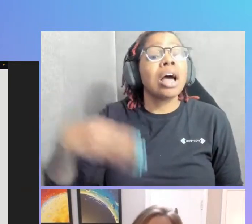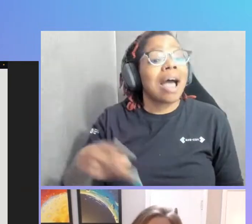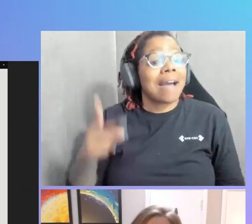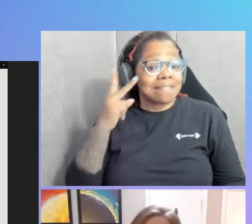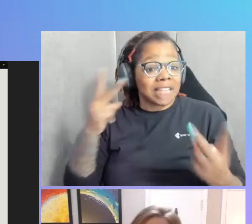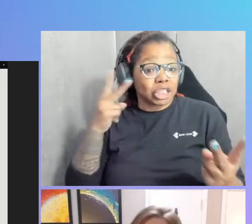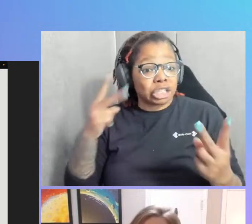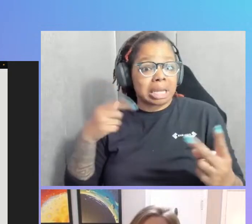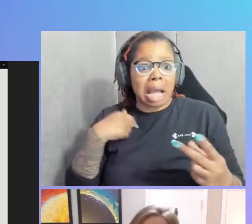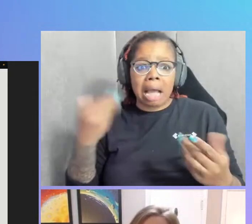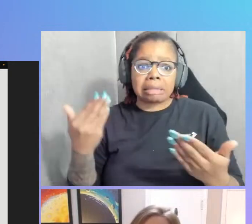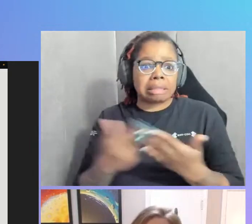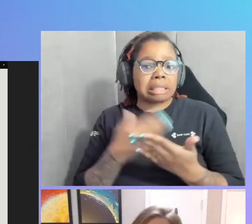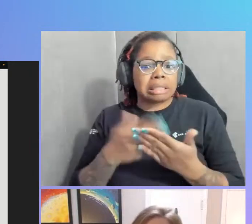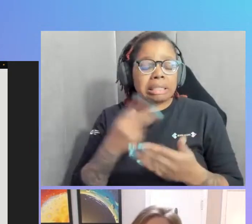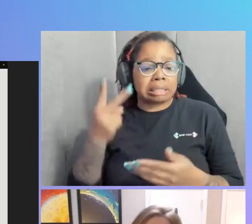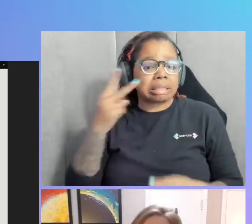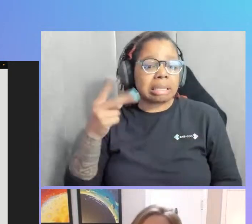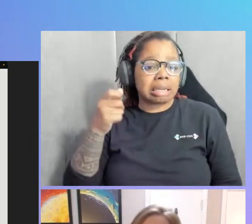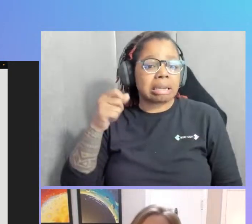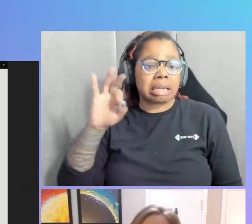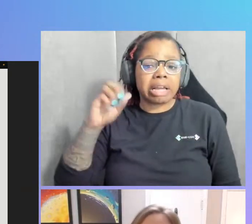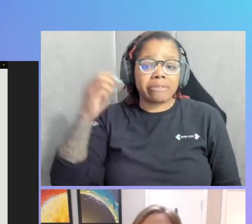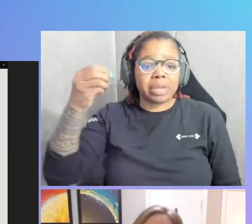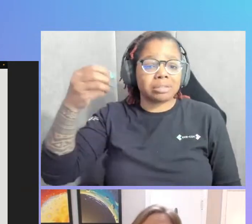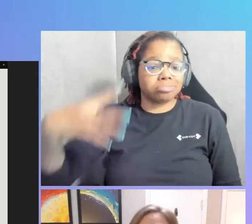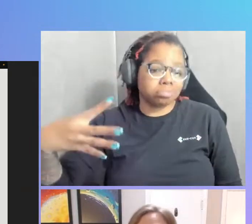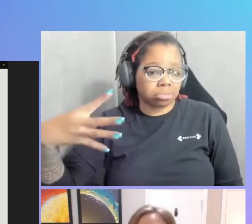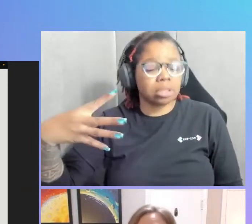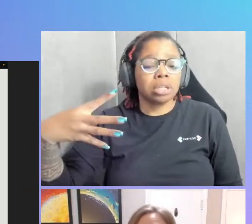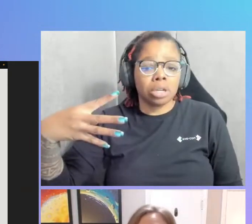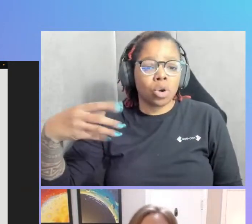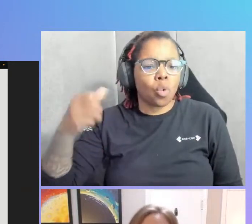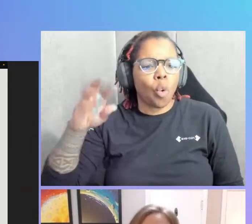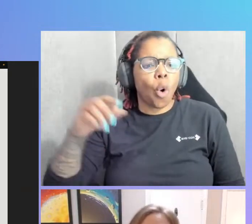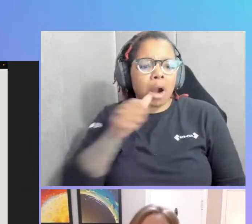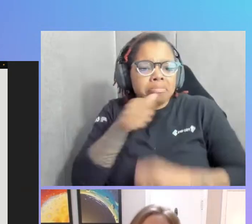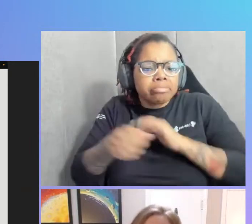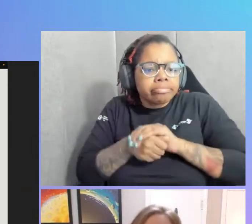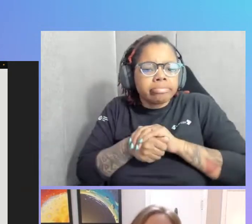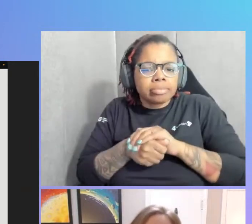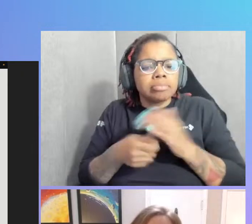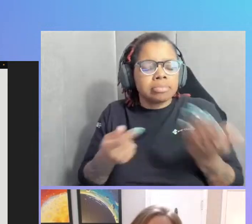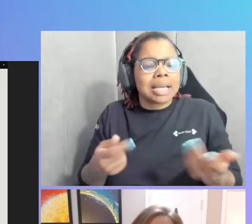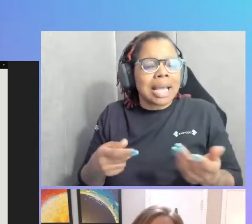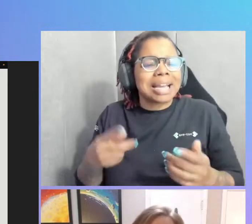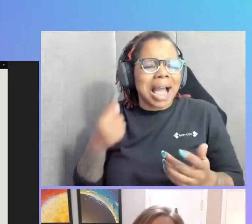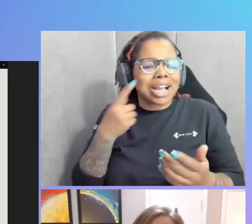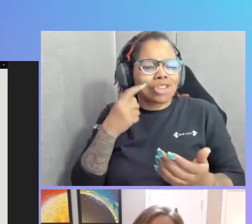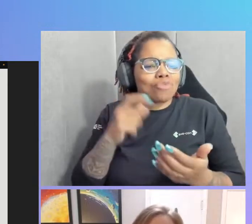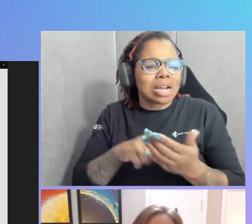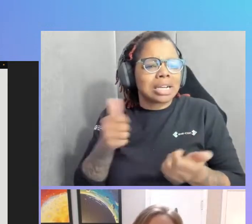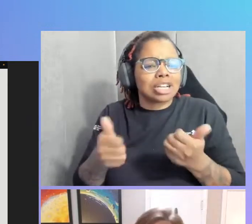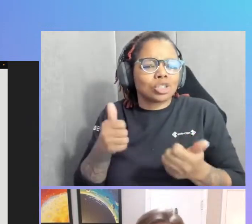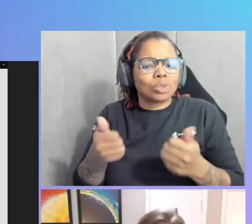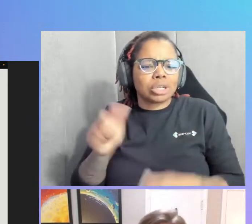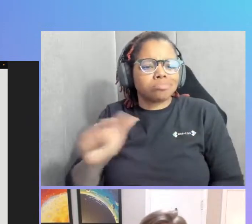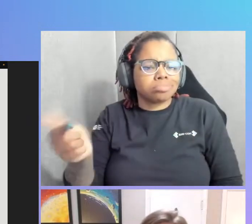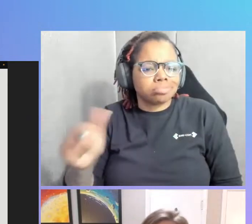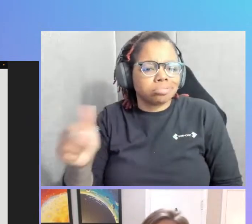I can easily see whether the content is shown or hidden, and recognize which control I should